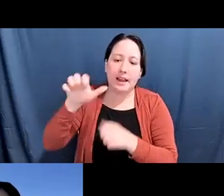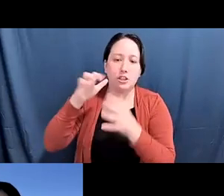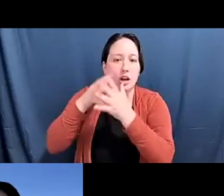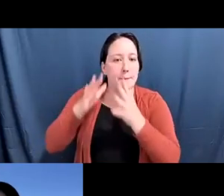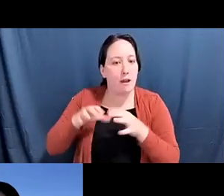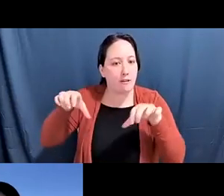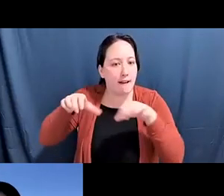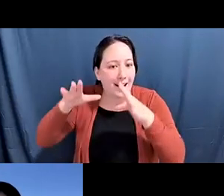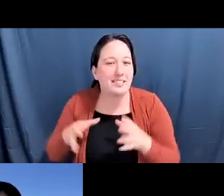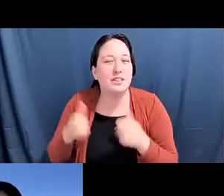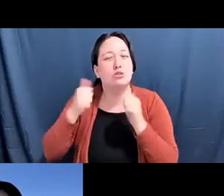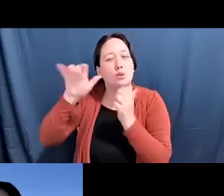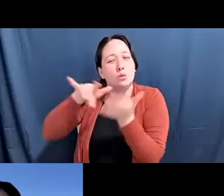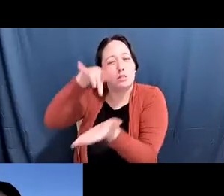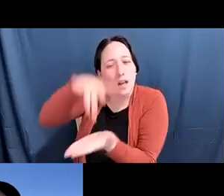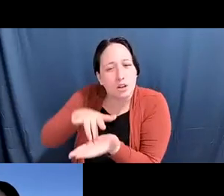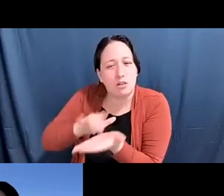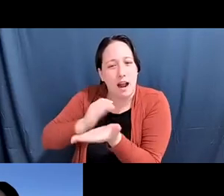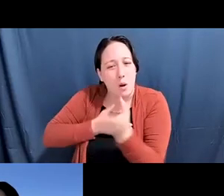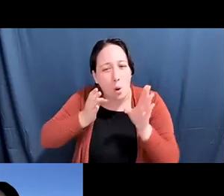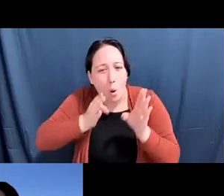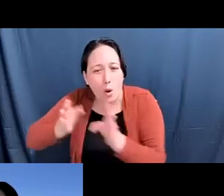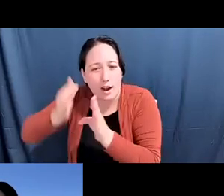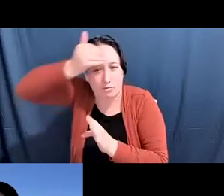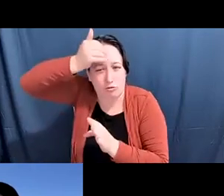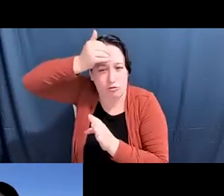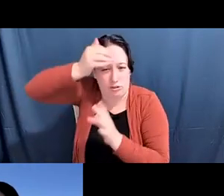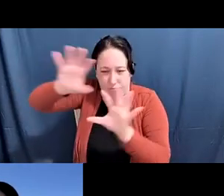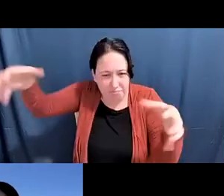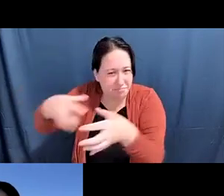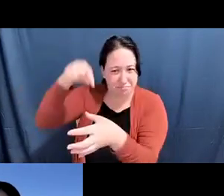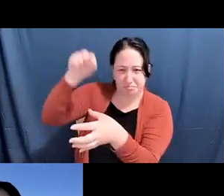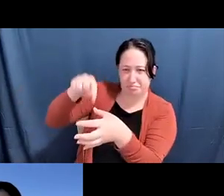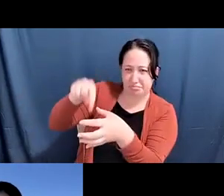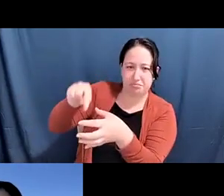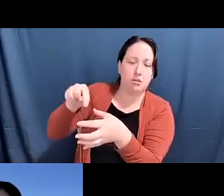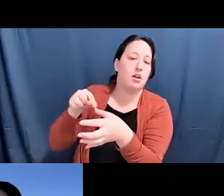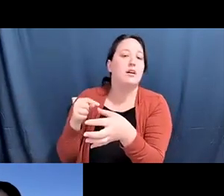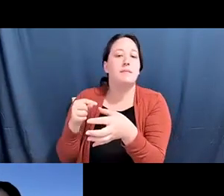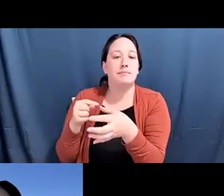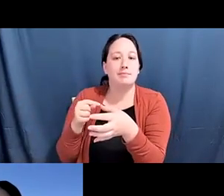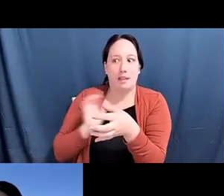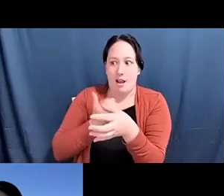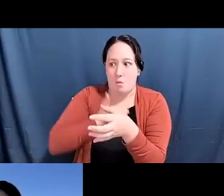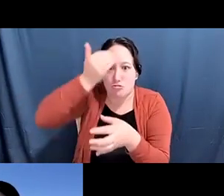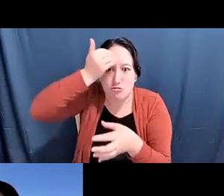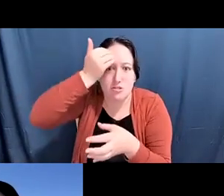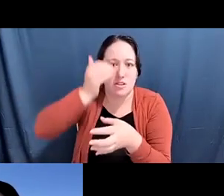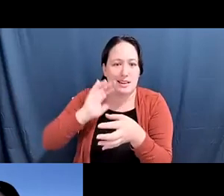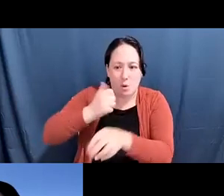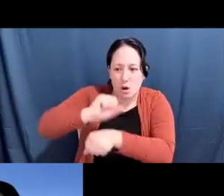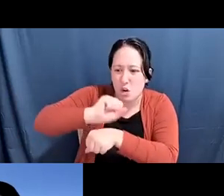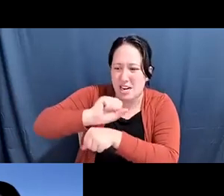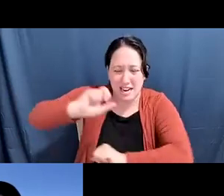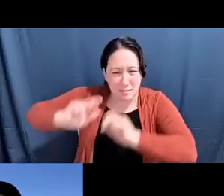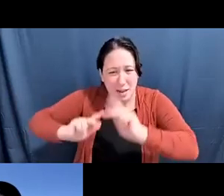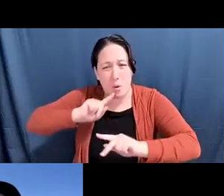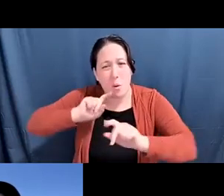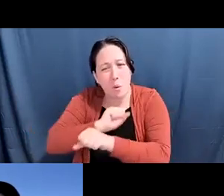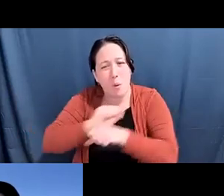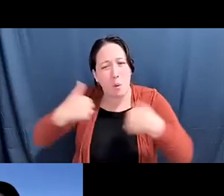Diane Fujino: organizing knowledge, we thought it was so important to center the... the knowledge and the work of people who've really been building these movements across the long haul.